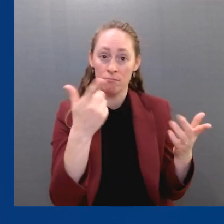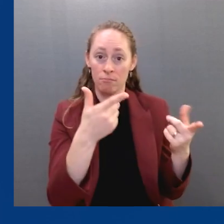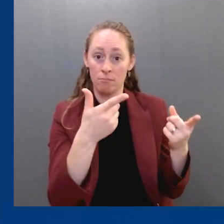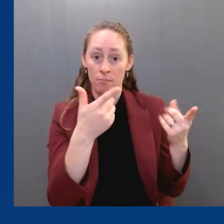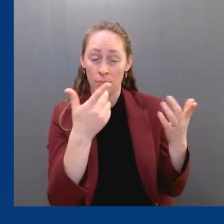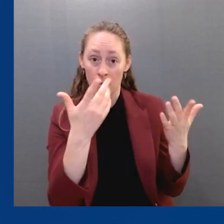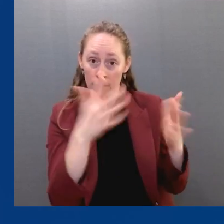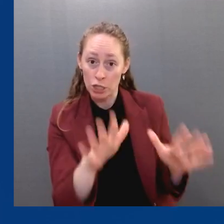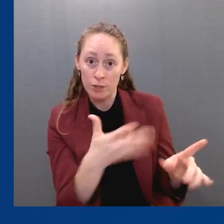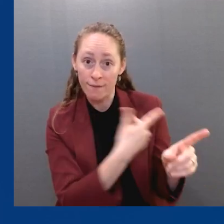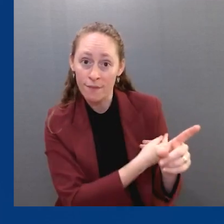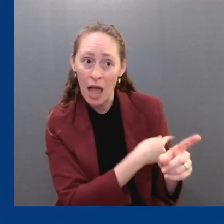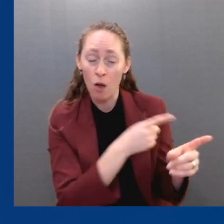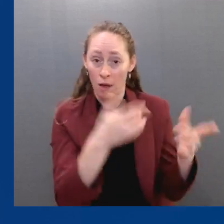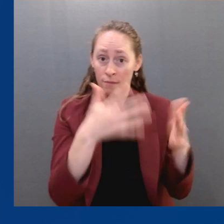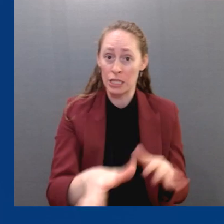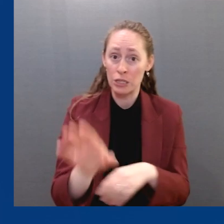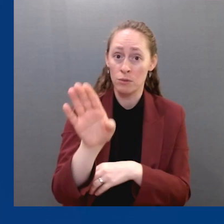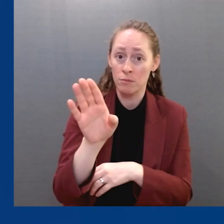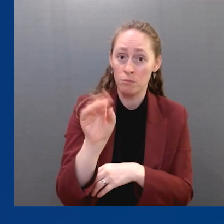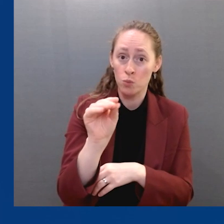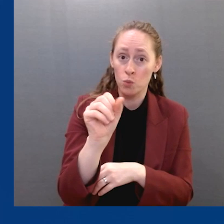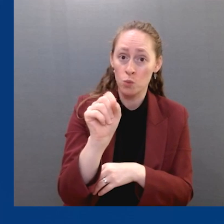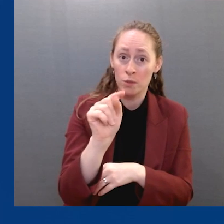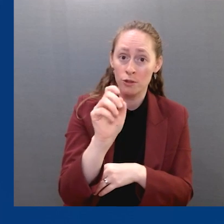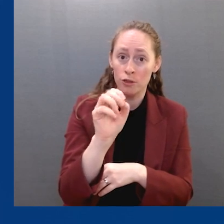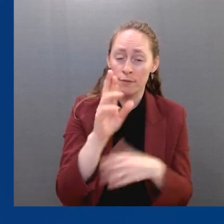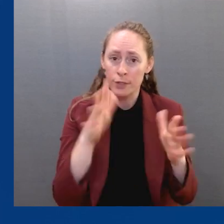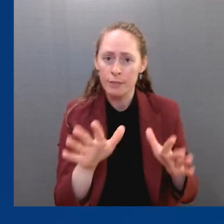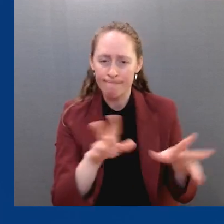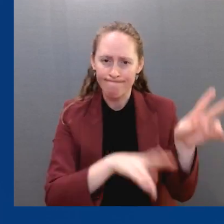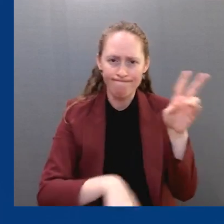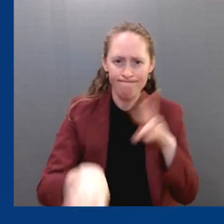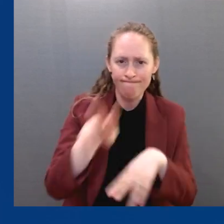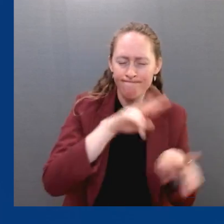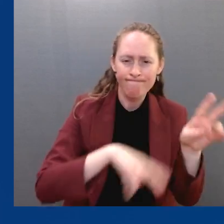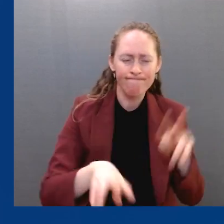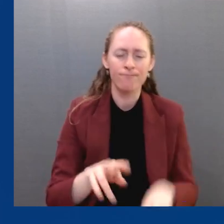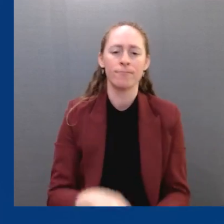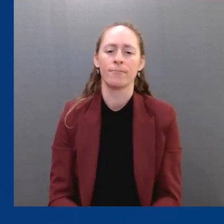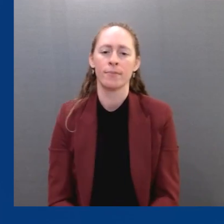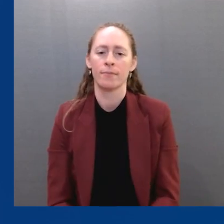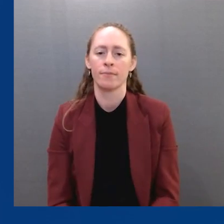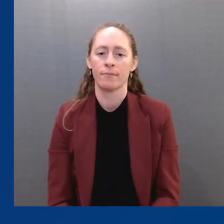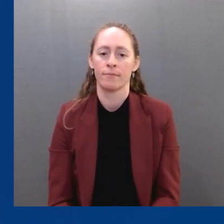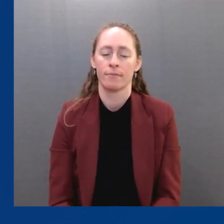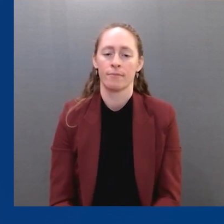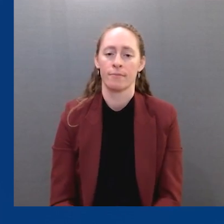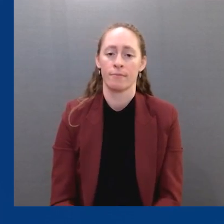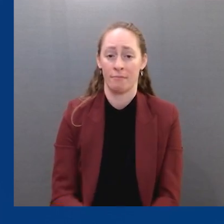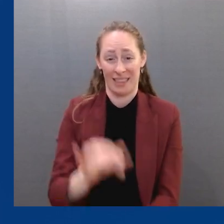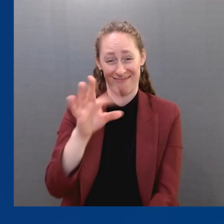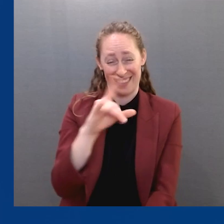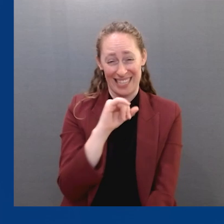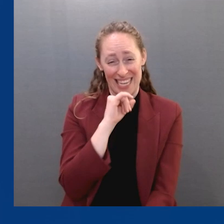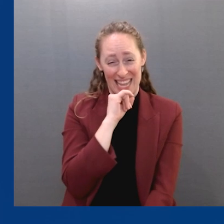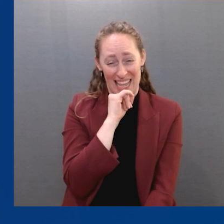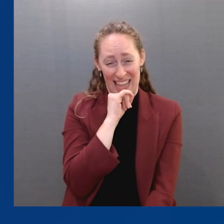that your risk of ending up in the ICU is dramatically higher if you have not gotten a booster, if you've not gotten that third shot